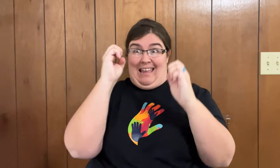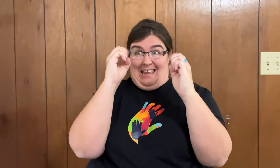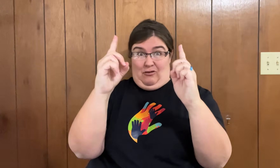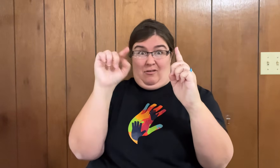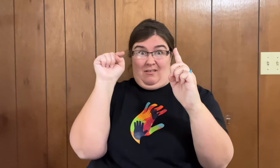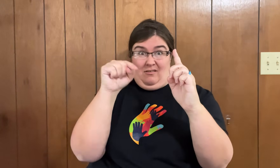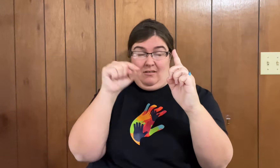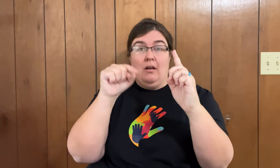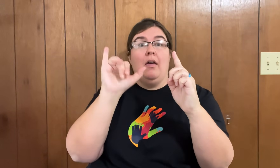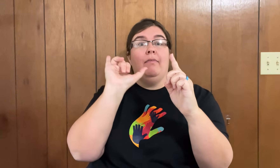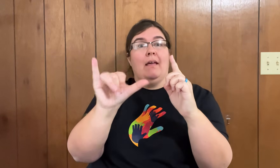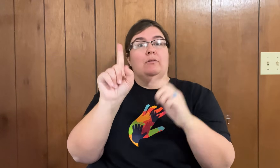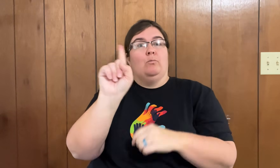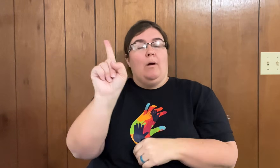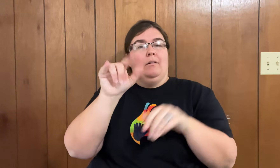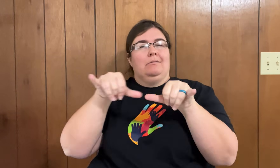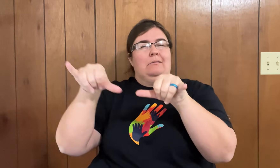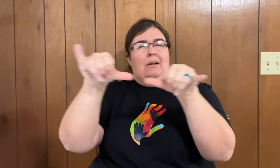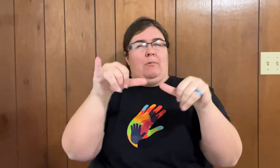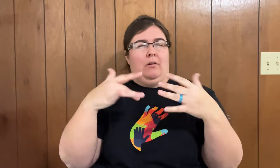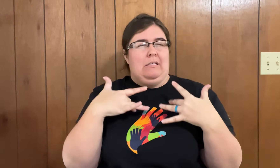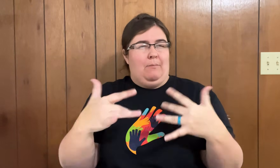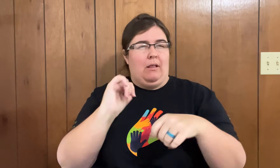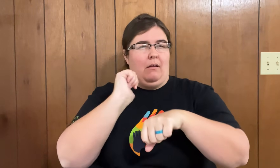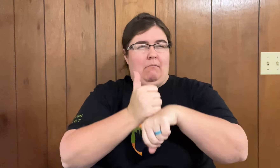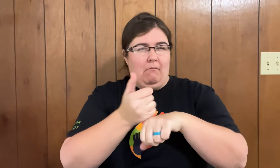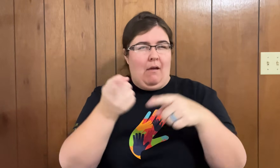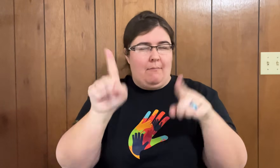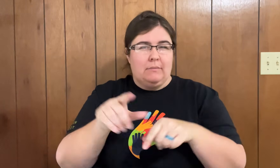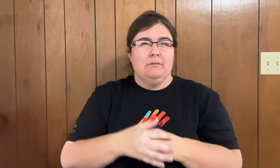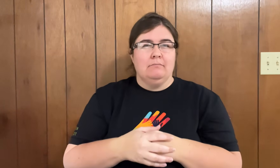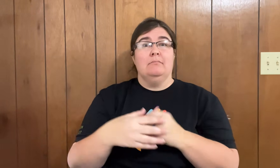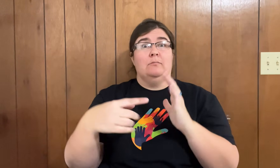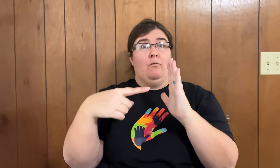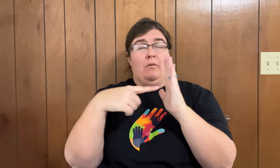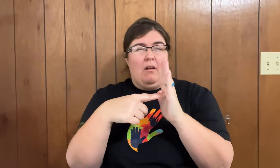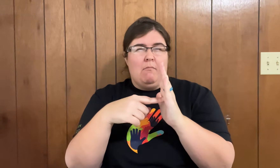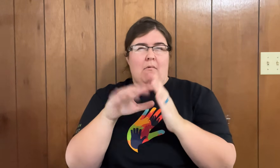And honestly, that's vital. I think in education is where standardization is typically enacted.